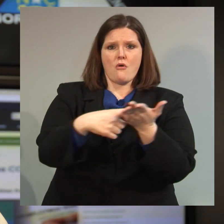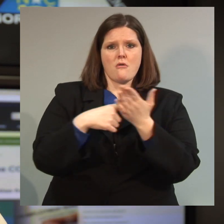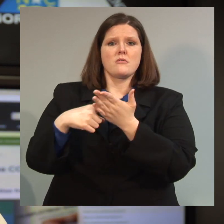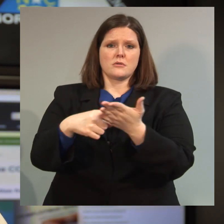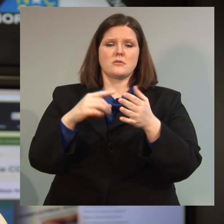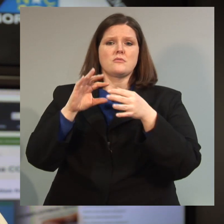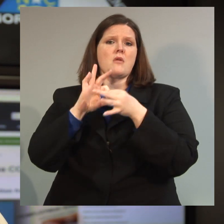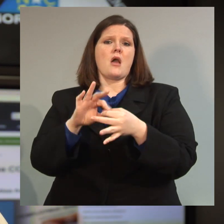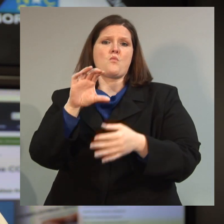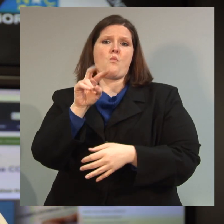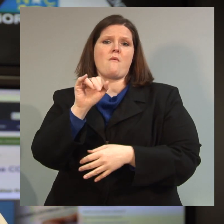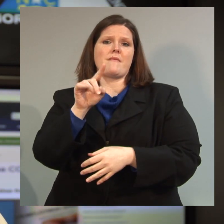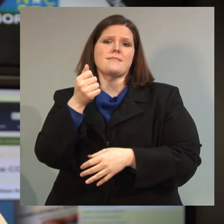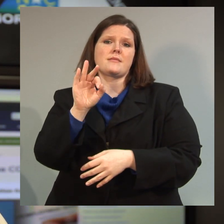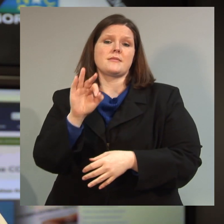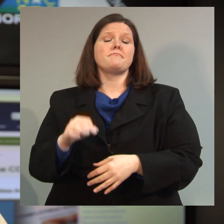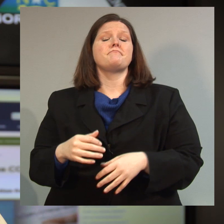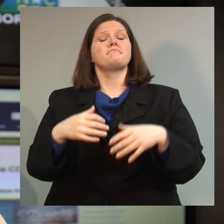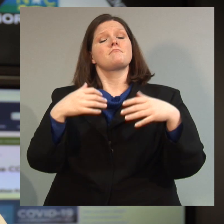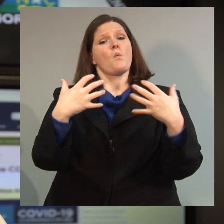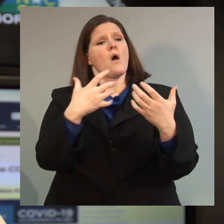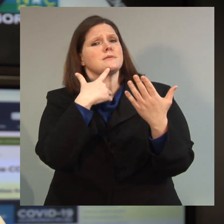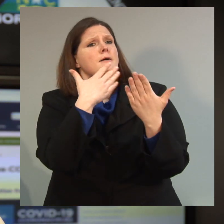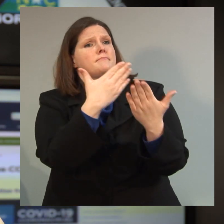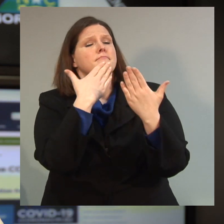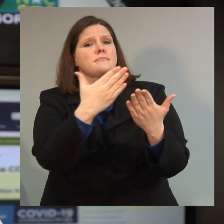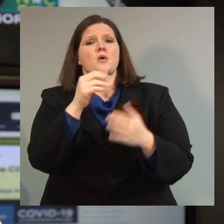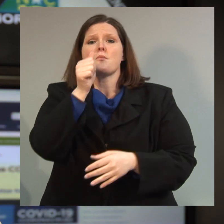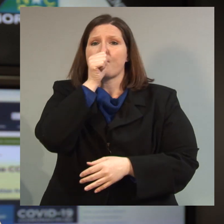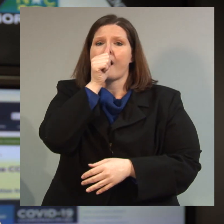I want to applaud the private insurers that have stepped up to provide access to behavioral